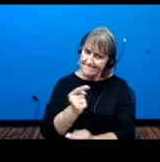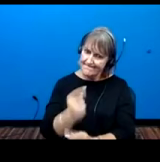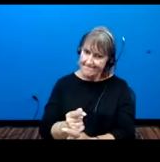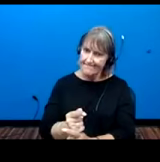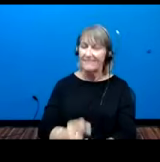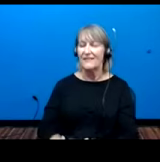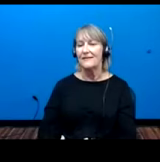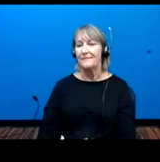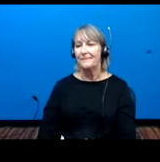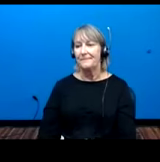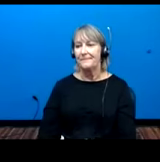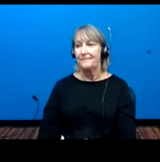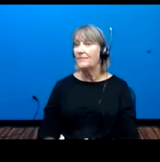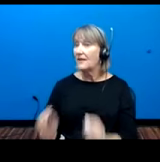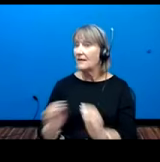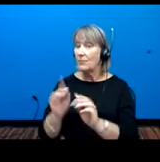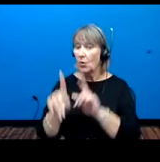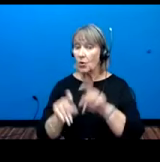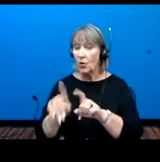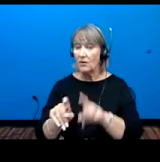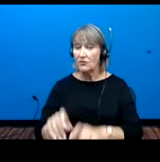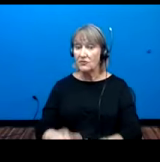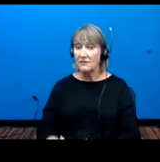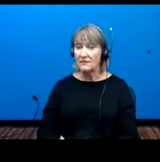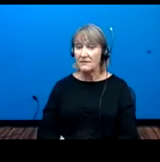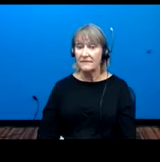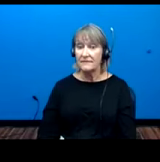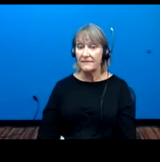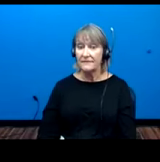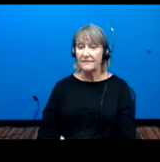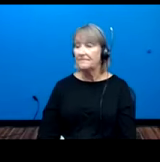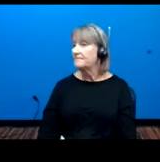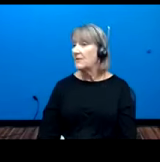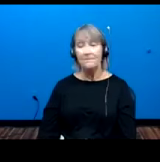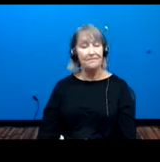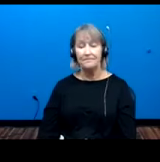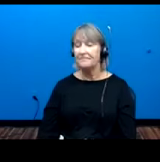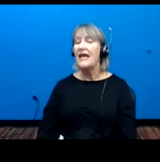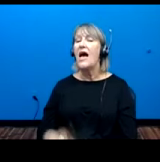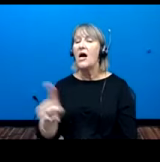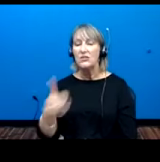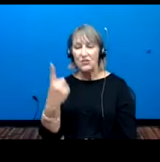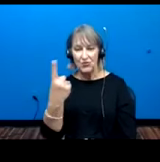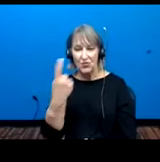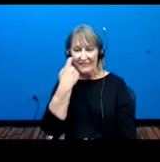Liz: Any additional questions? Sam: I think I covered all the questions. We just had one come in that asked,